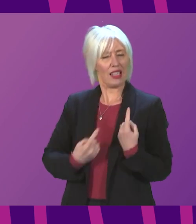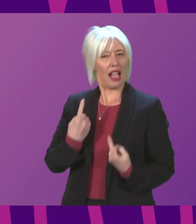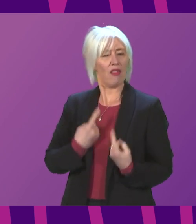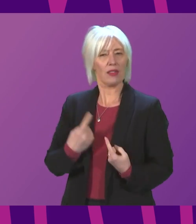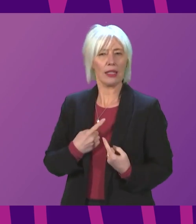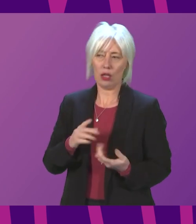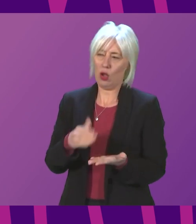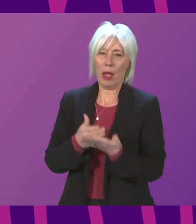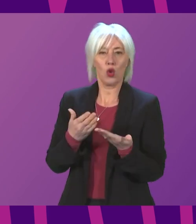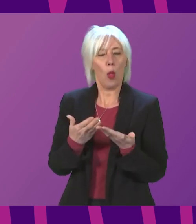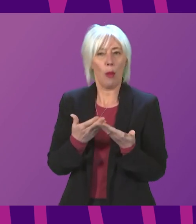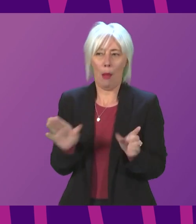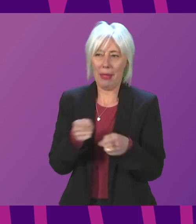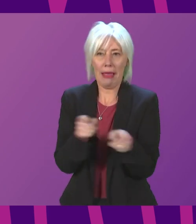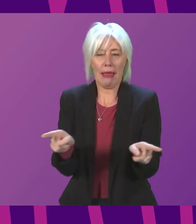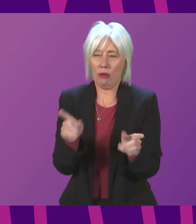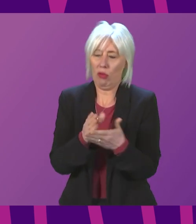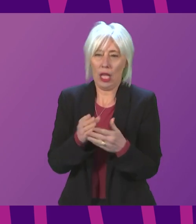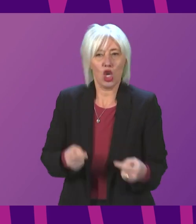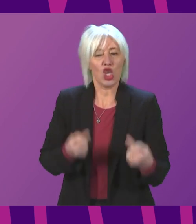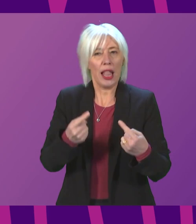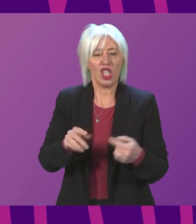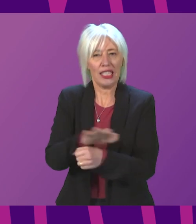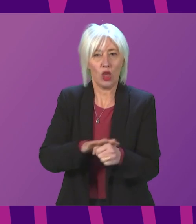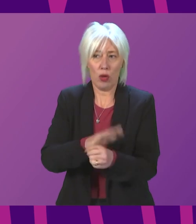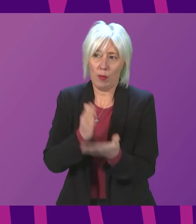the public as safe as possible in this most challenging of situations. That is what I